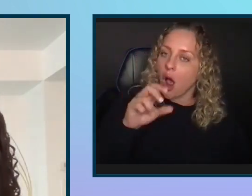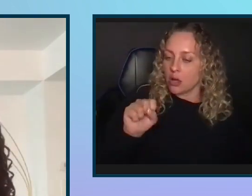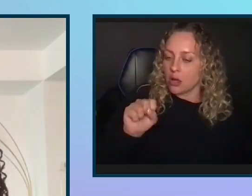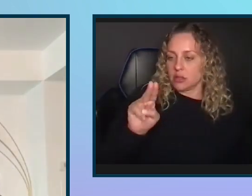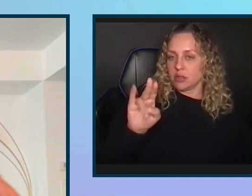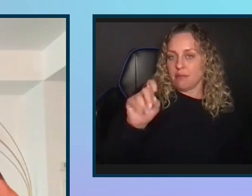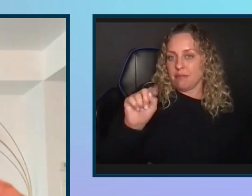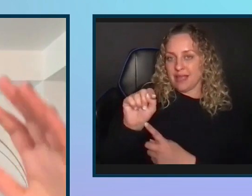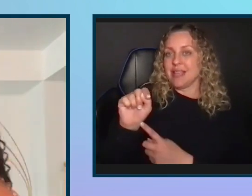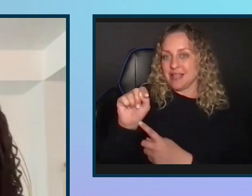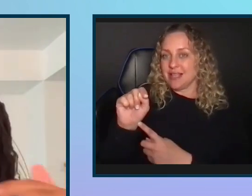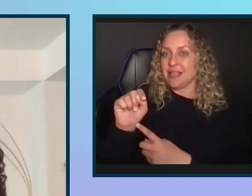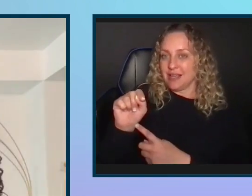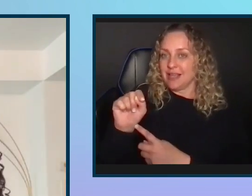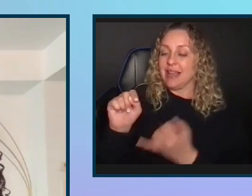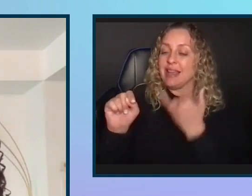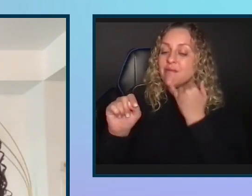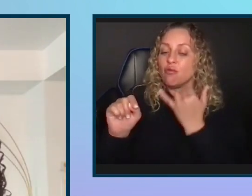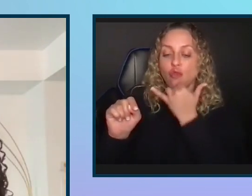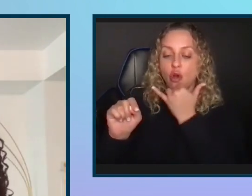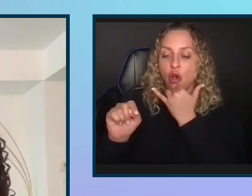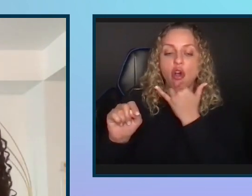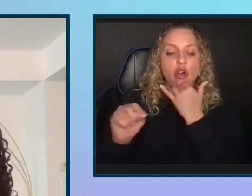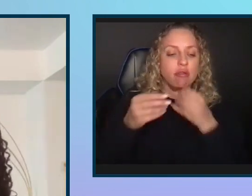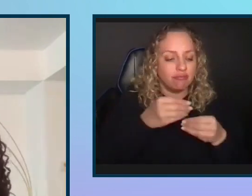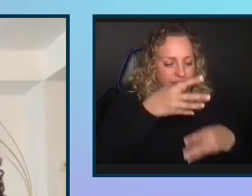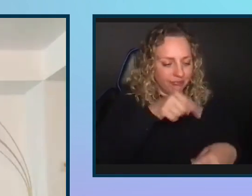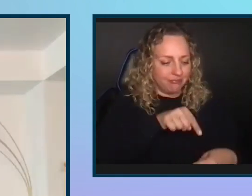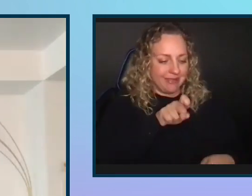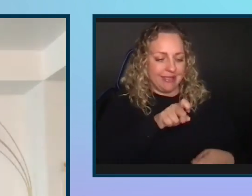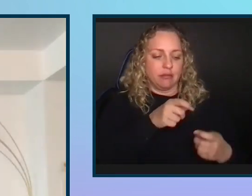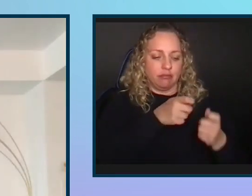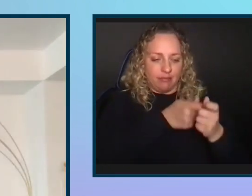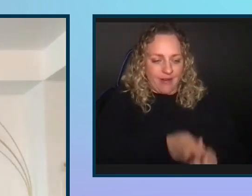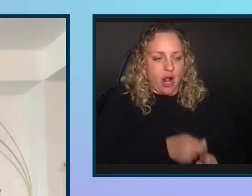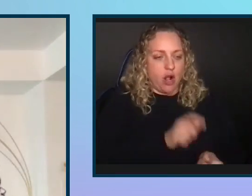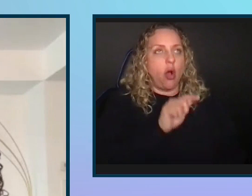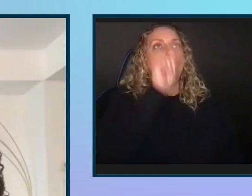but then you go back and guide them through the process of what they need to fix and show them that they can submit once they do that.